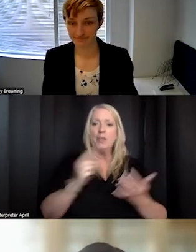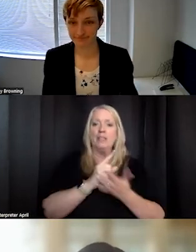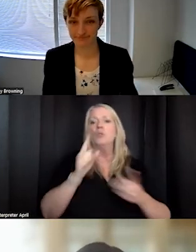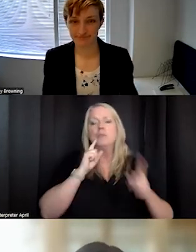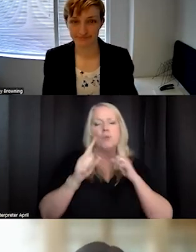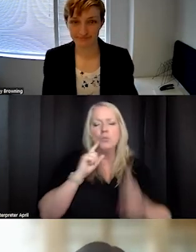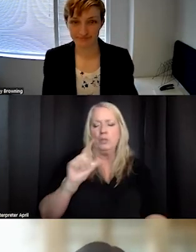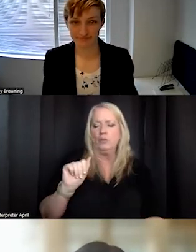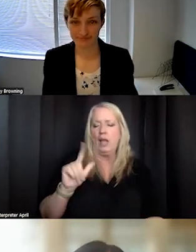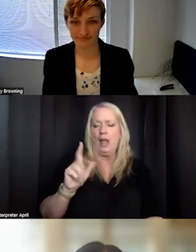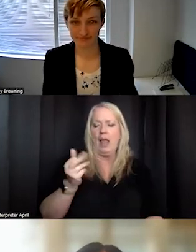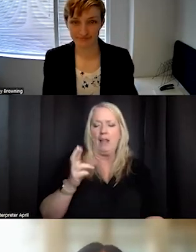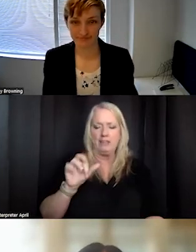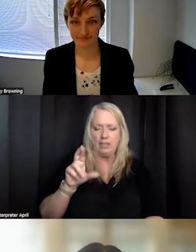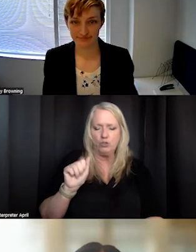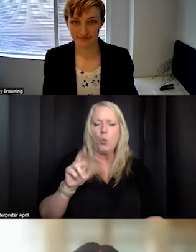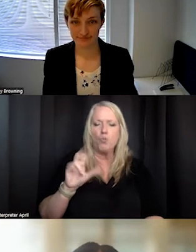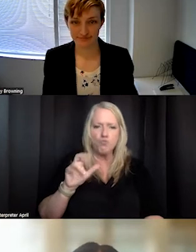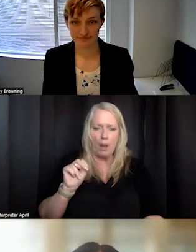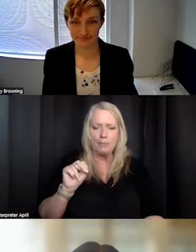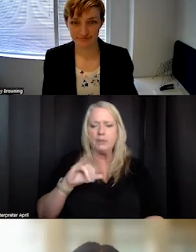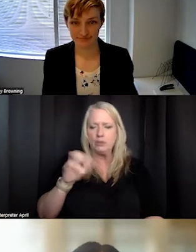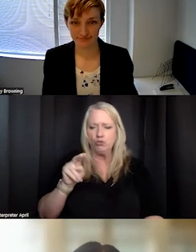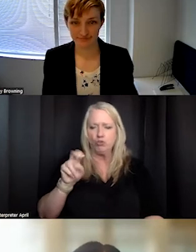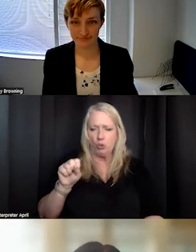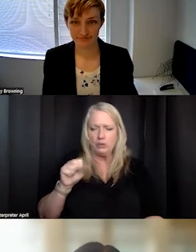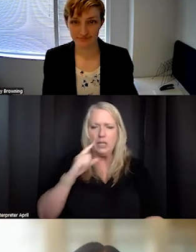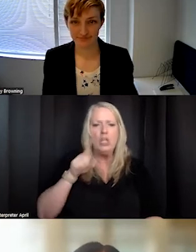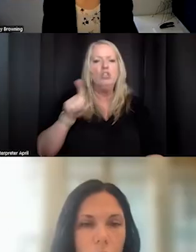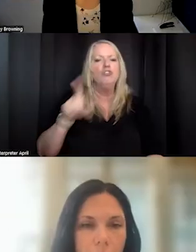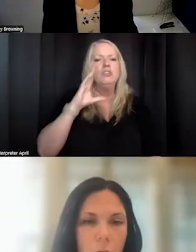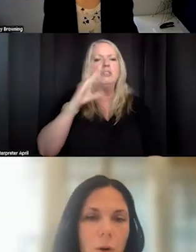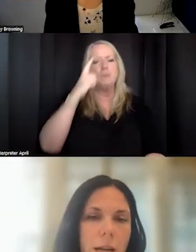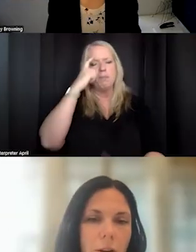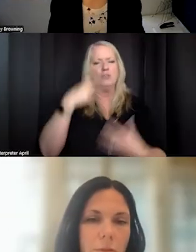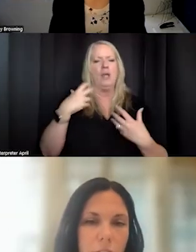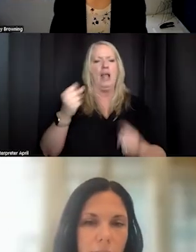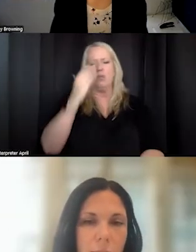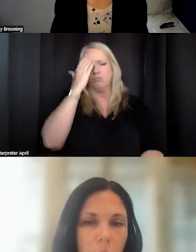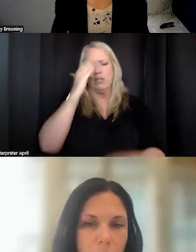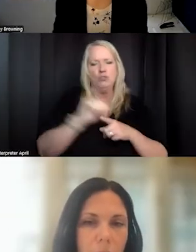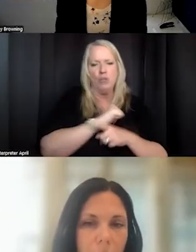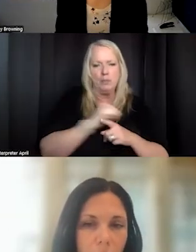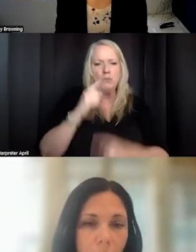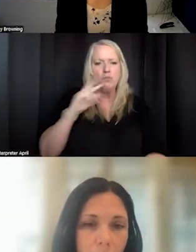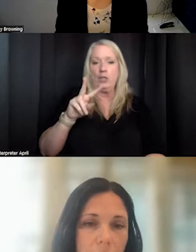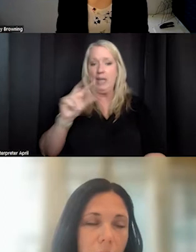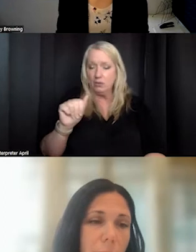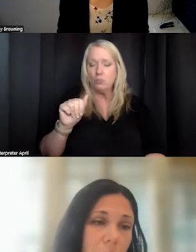ROBINSON JONES, BEHAVIORAL HEALTH FOR THE VIRGINIA DEPARTMENT OF HEALTH AND DEVELOPMENTAL